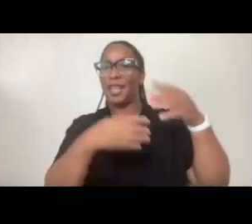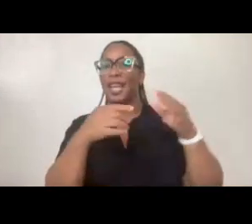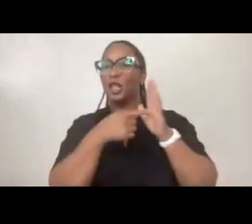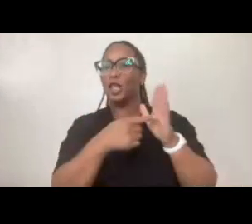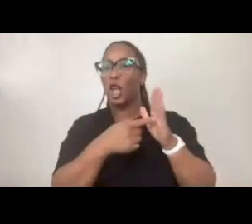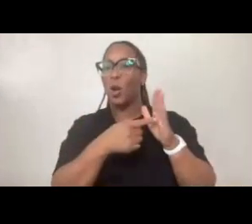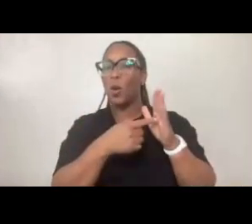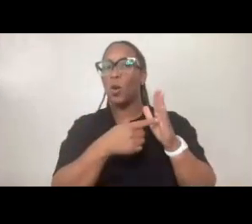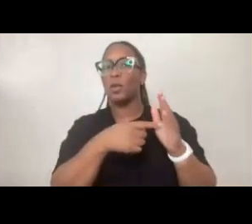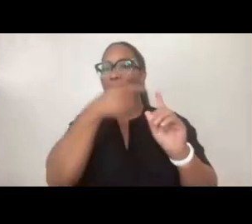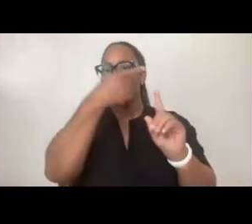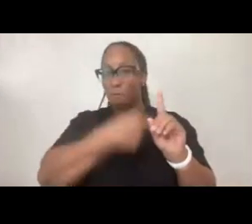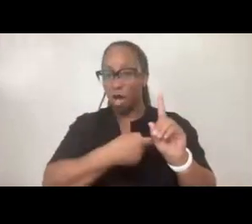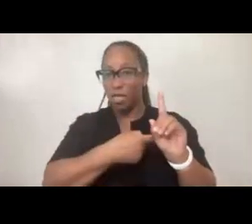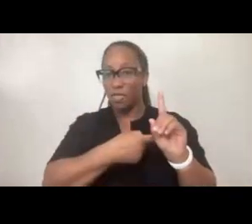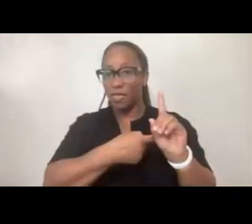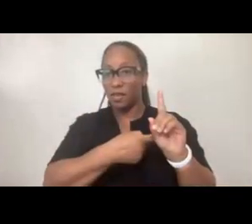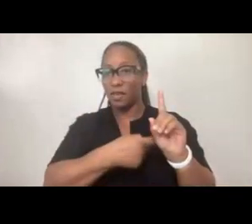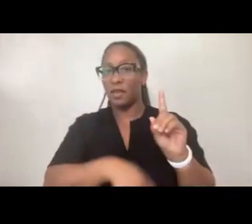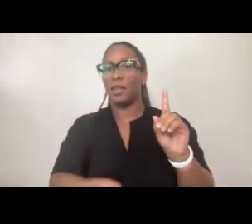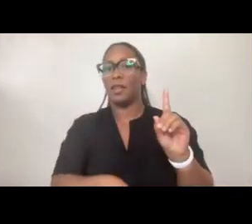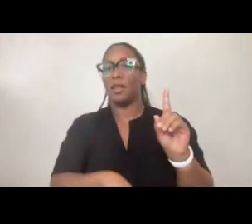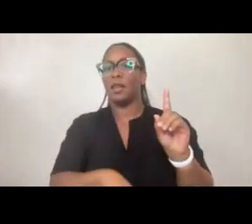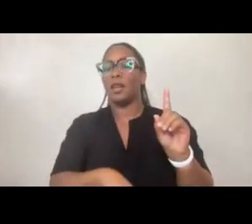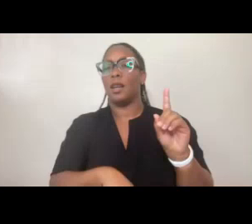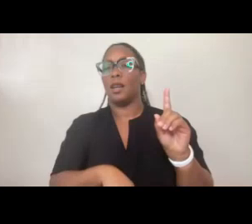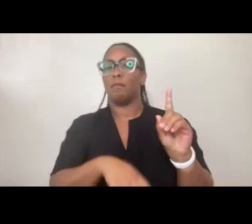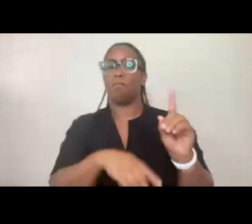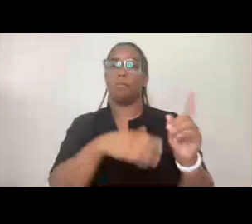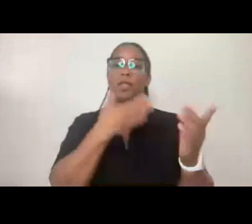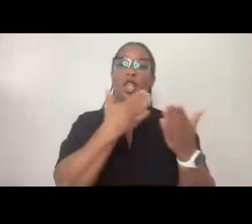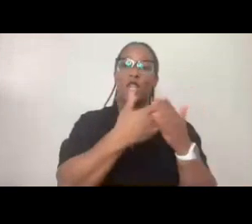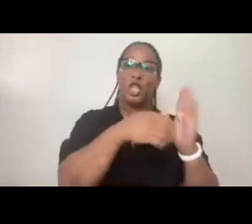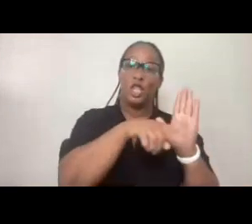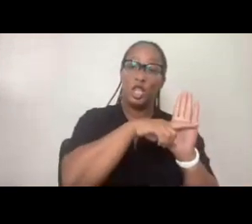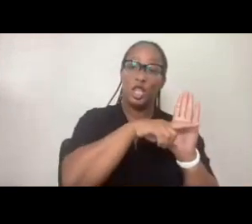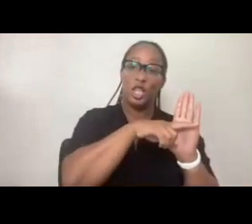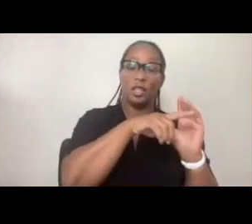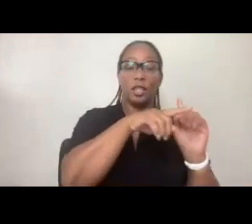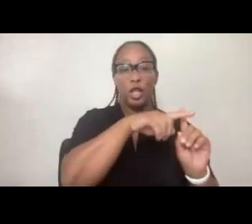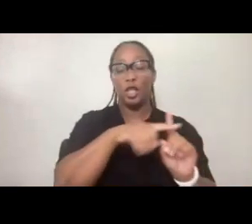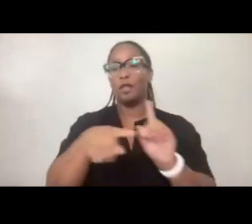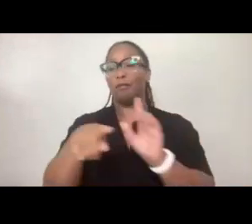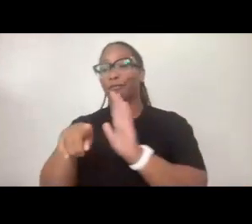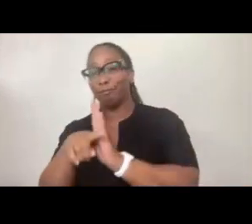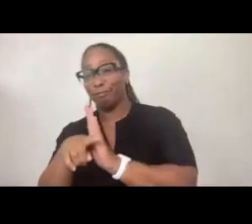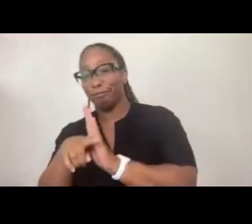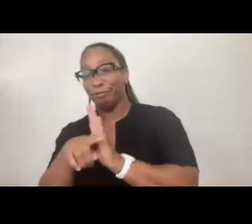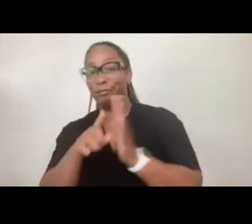each month we look at where we are. We look at the good, what did work and what didn't work and